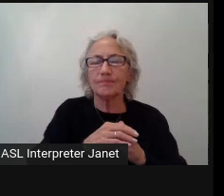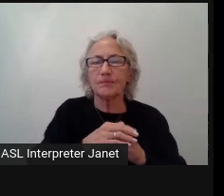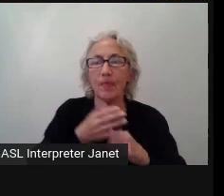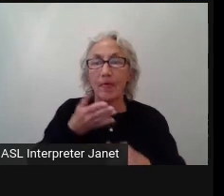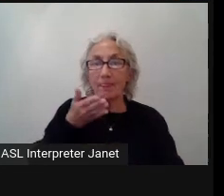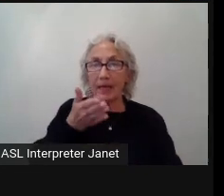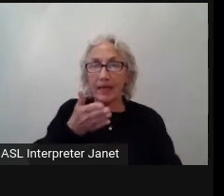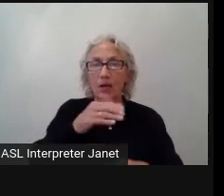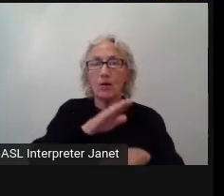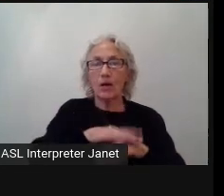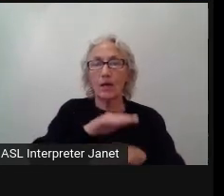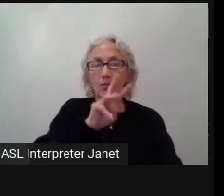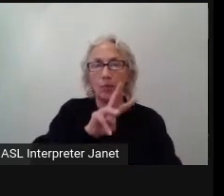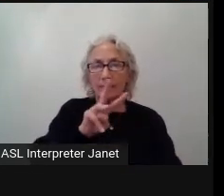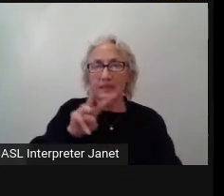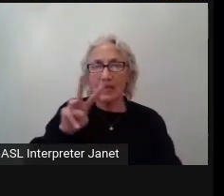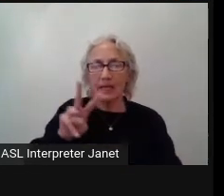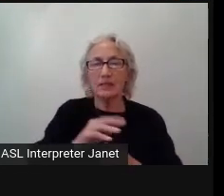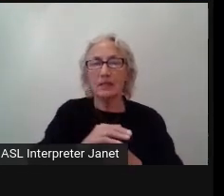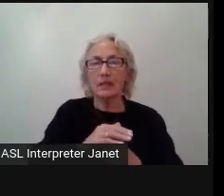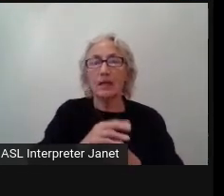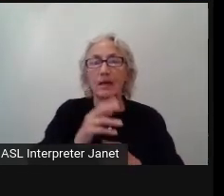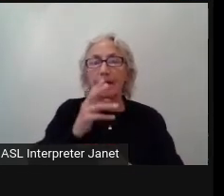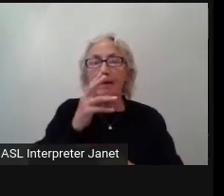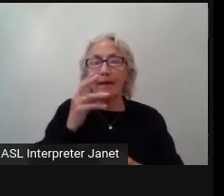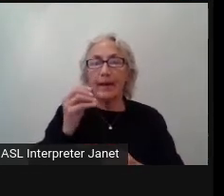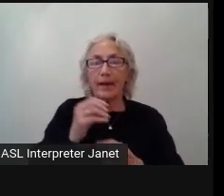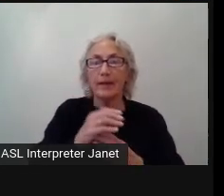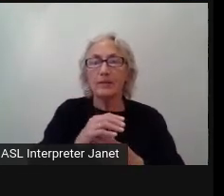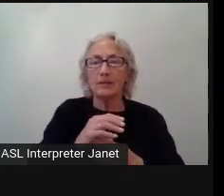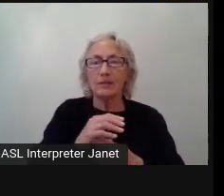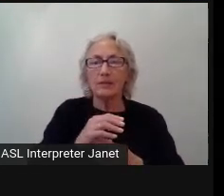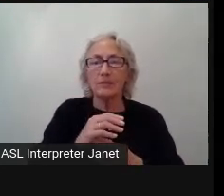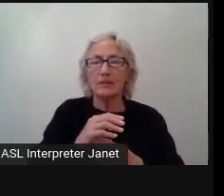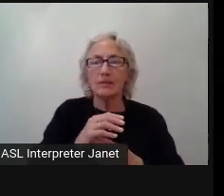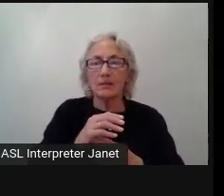Joomla 4 is packed with TinyMCE editor.